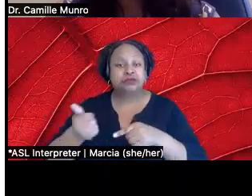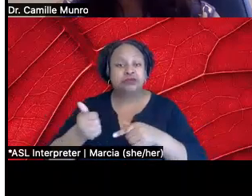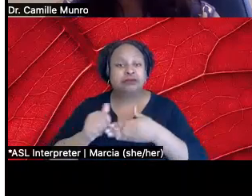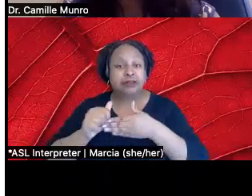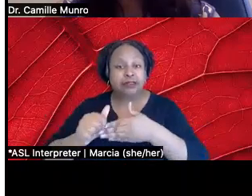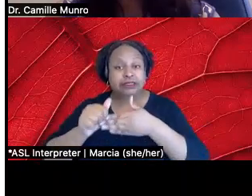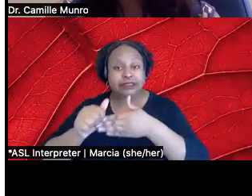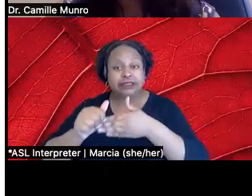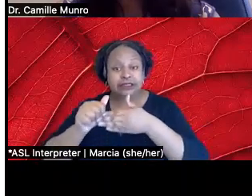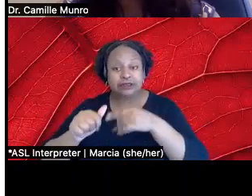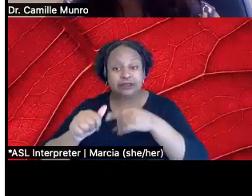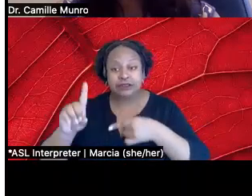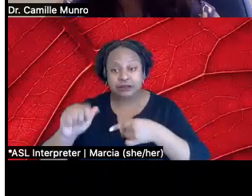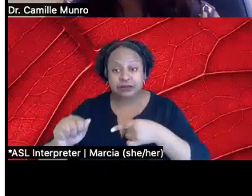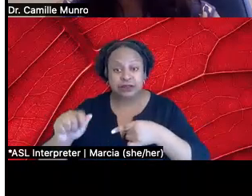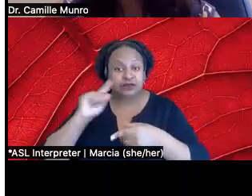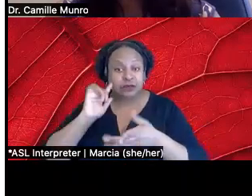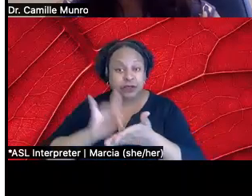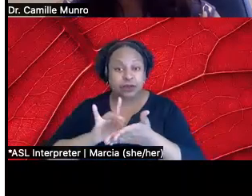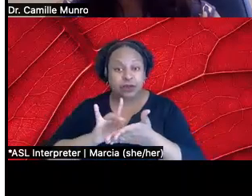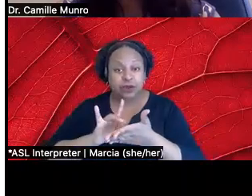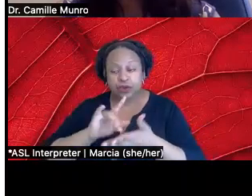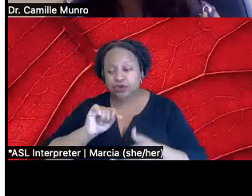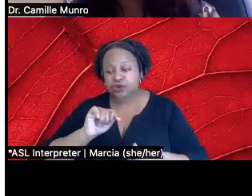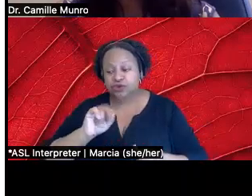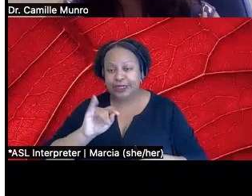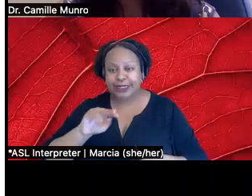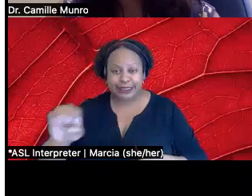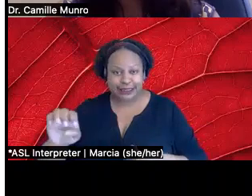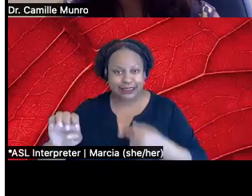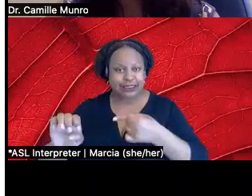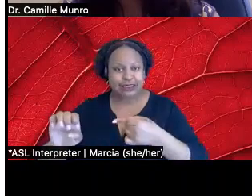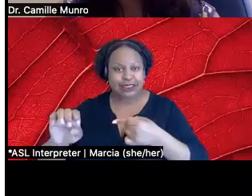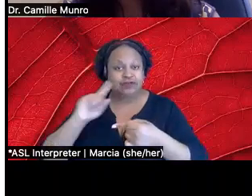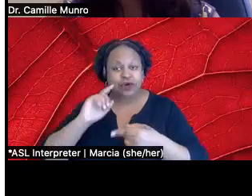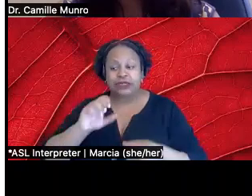disability for medical trainees at Stanford. And they're, they're, they're probably one of the,